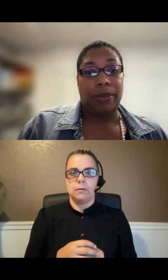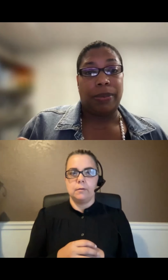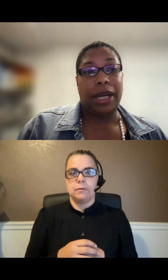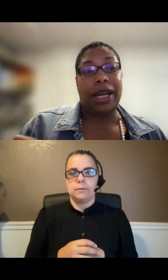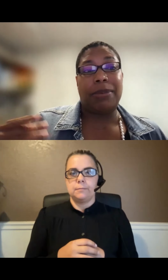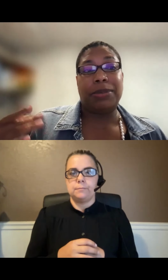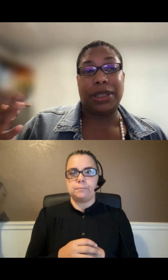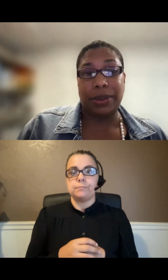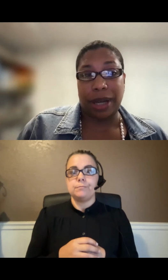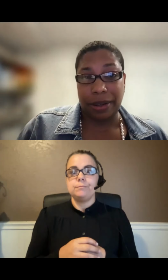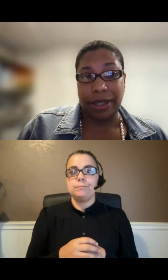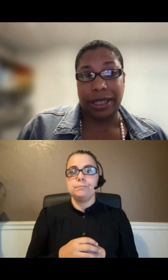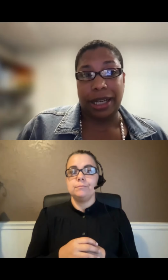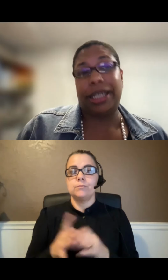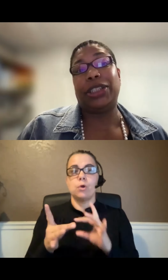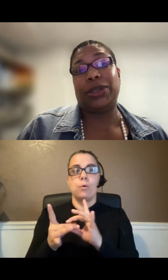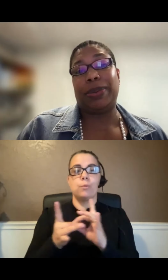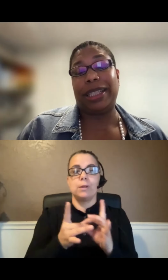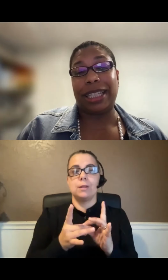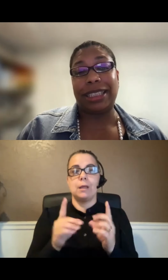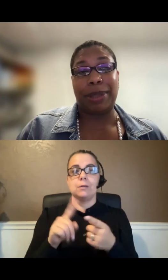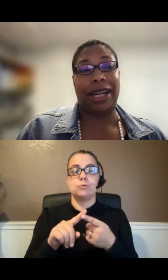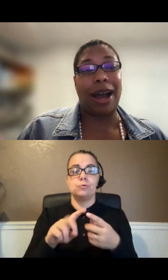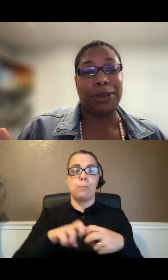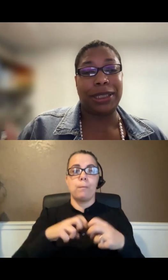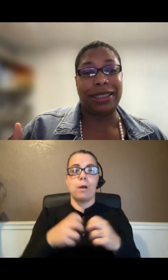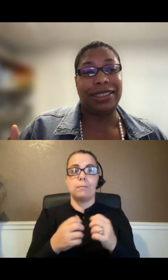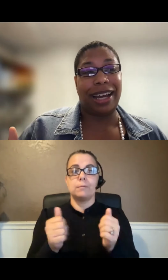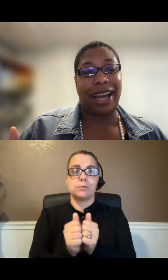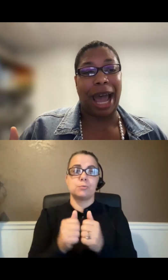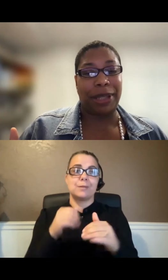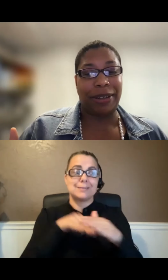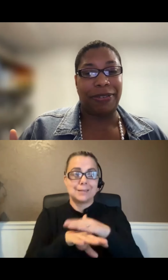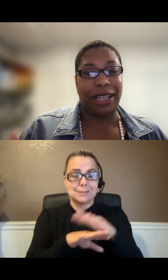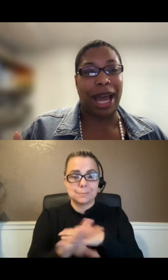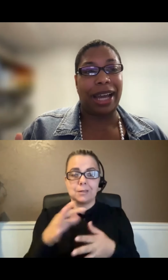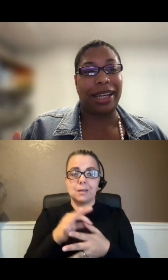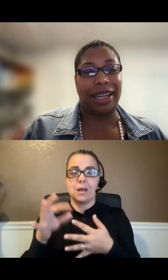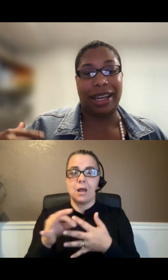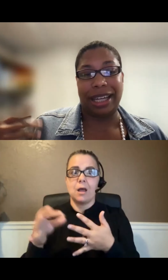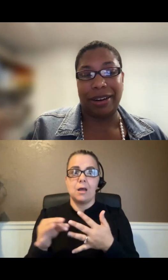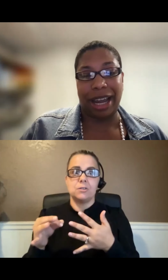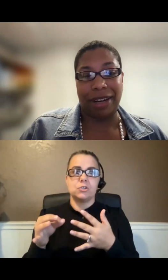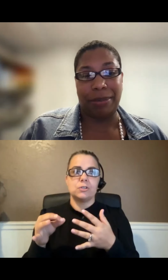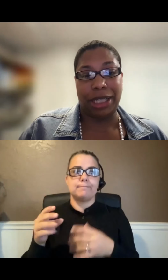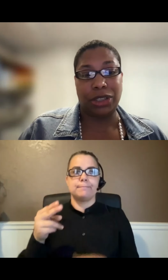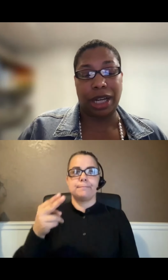When it comes to other issues with accessibility options, haptic feedback, here I have an image